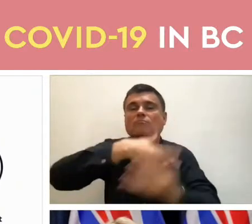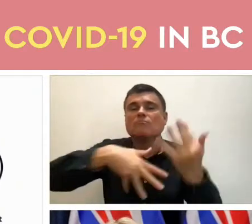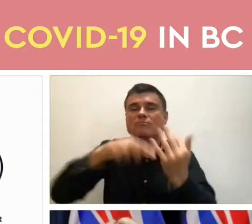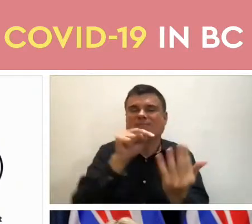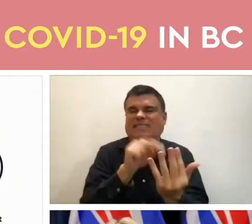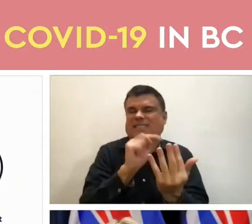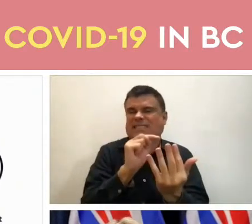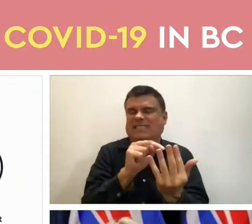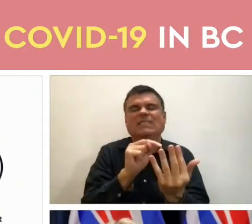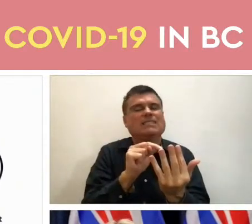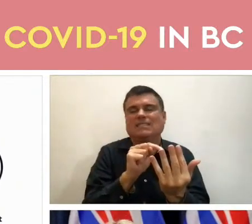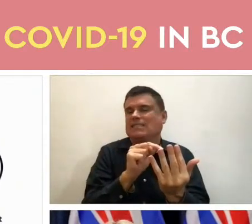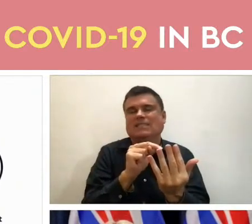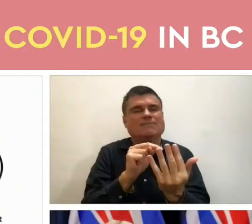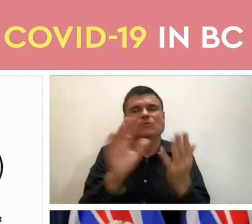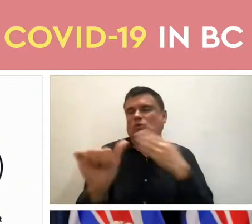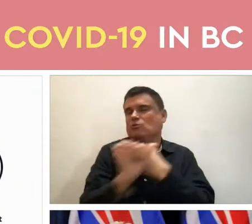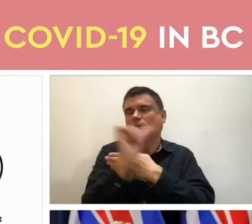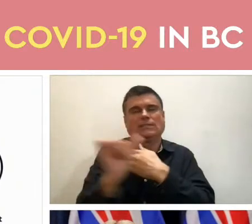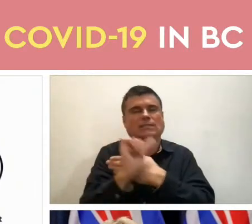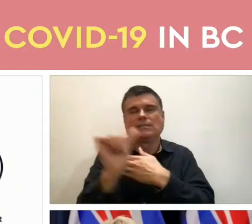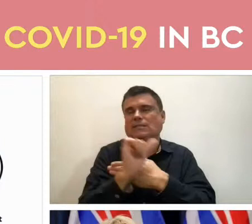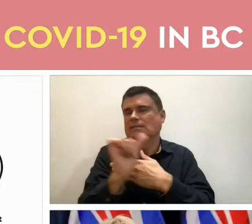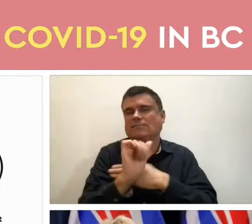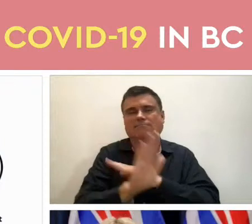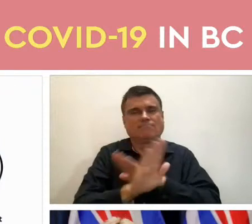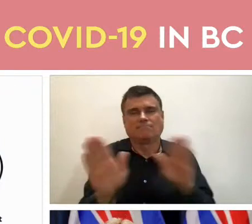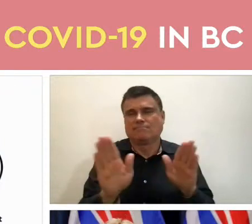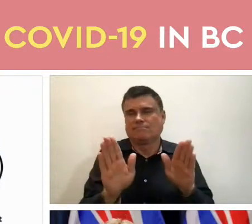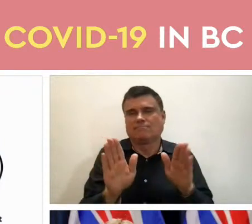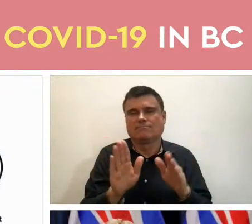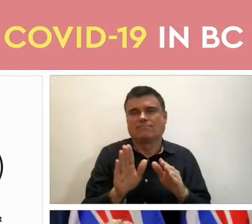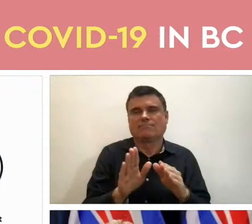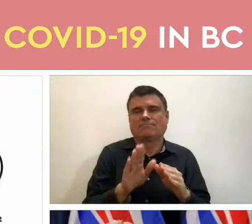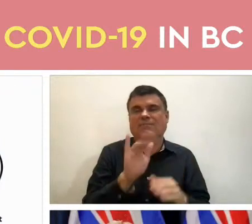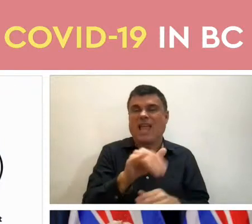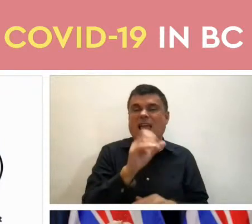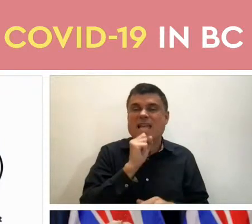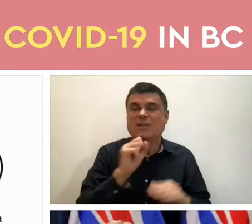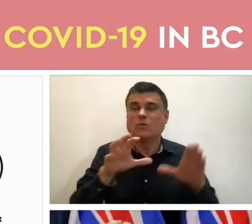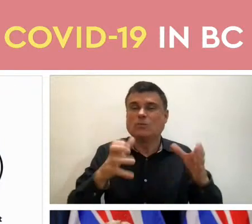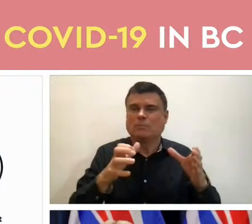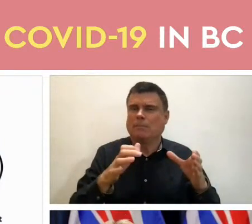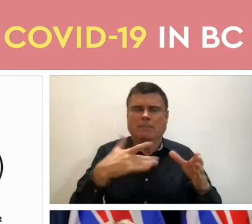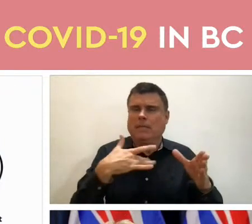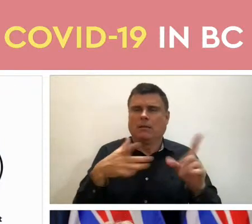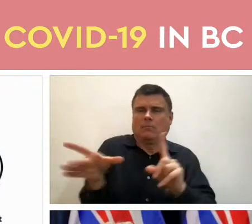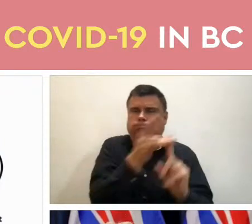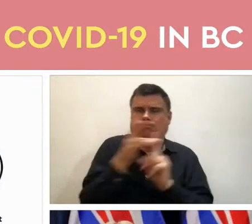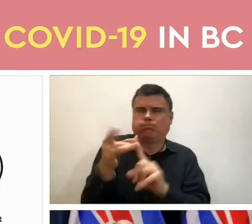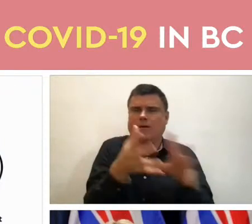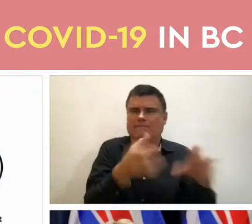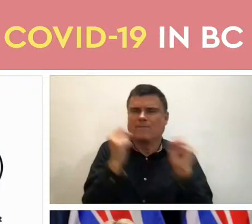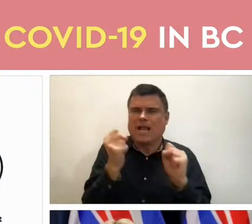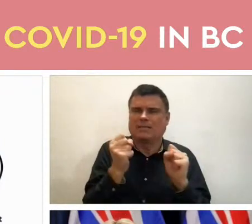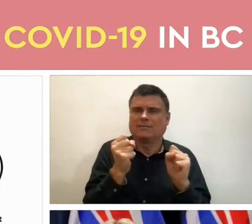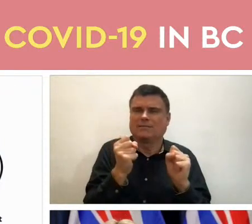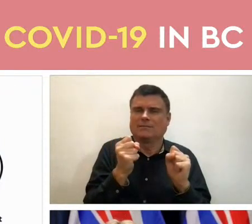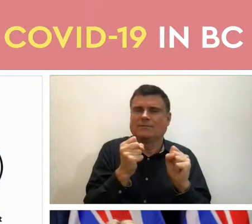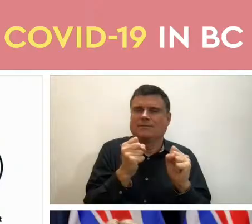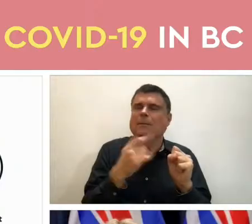settings especially for the demographic we are talking about where we are seeing widespread transmission.